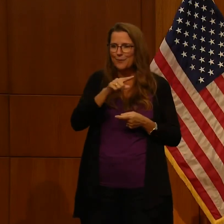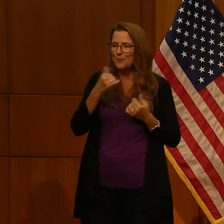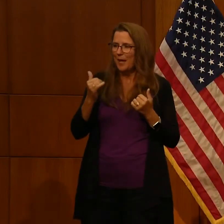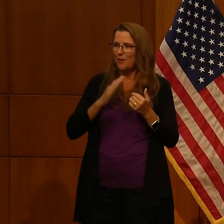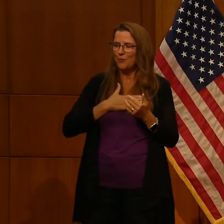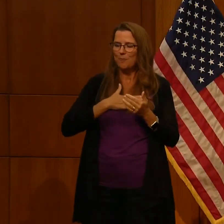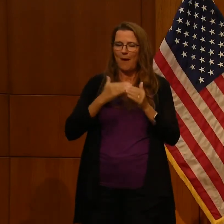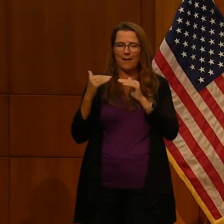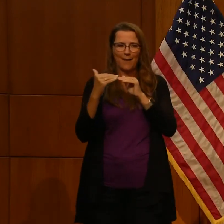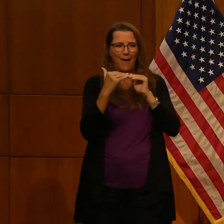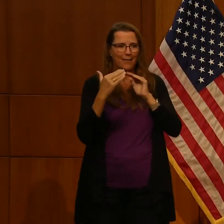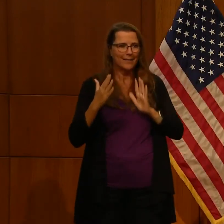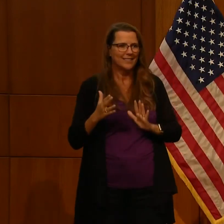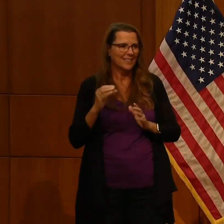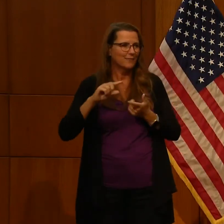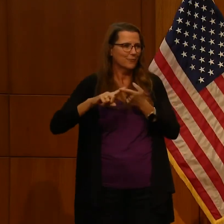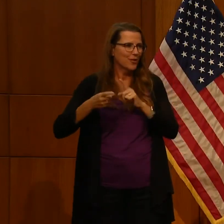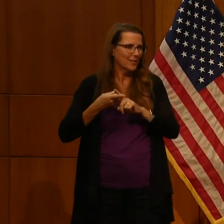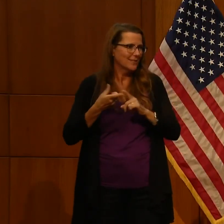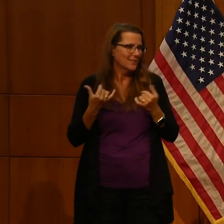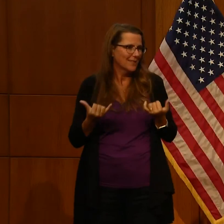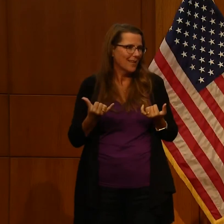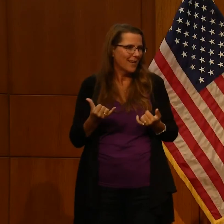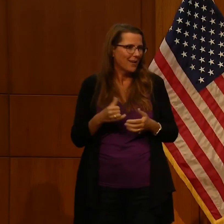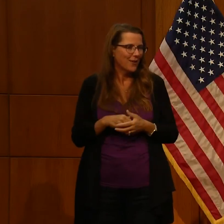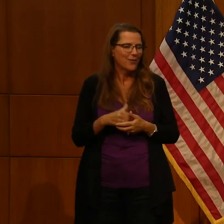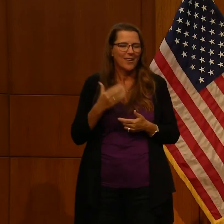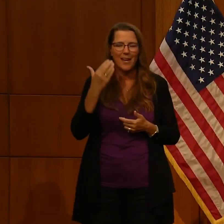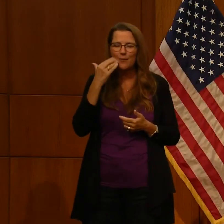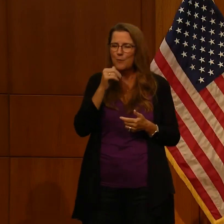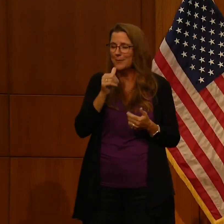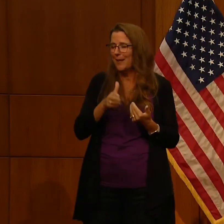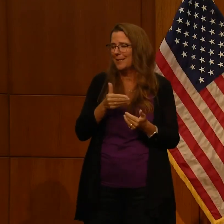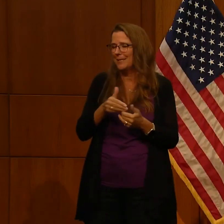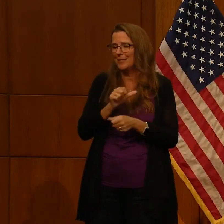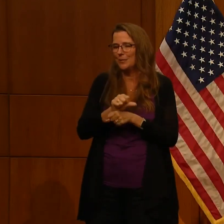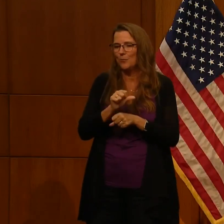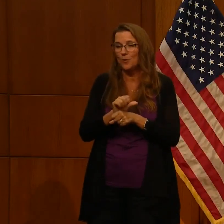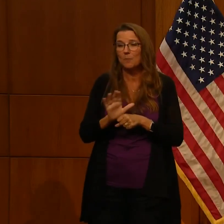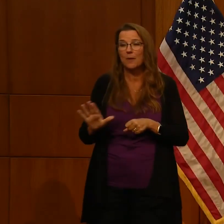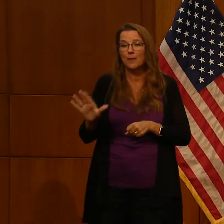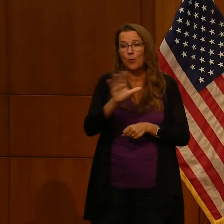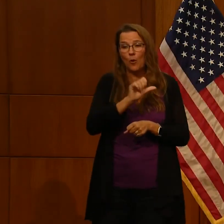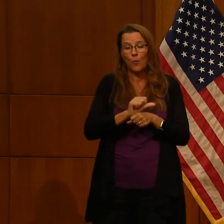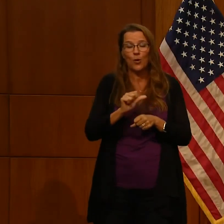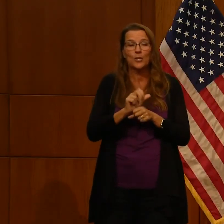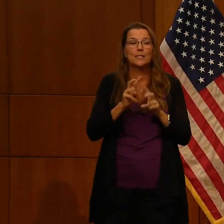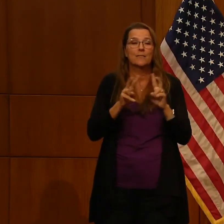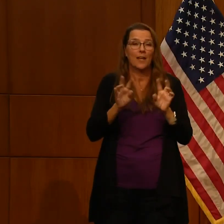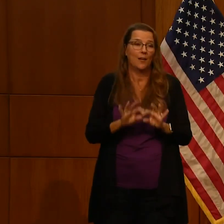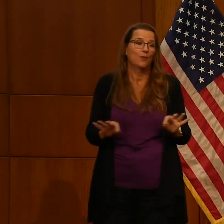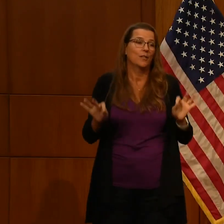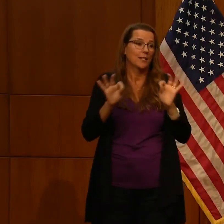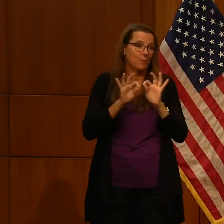I LOOK AROUND THE ROOM. A LOT OF YOU, UH, I CONSIDER YOU COLLEAGUES AND FRIENDS AND AGAIN JUST I KNOW IT'S NOT EASY